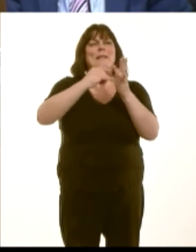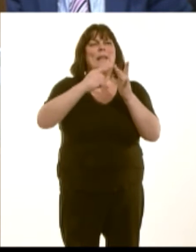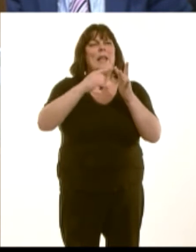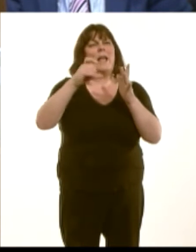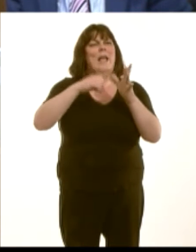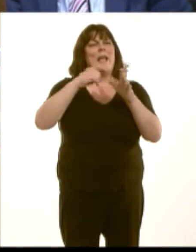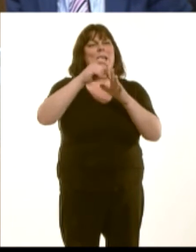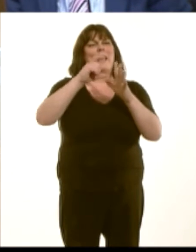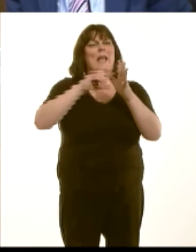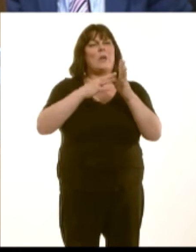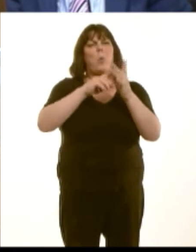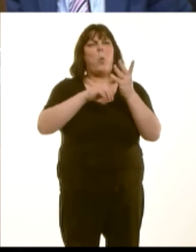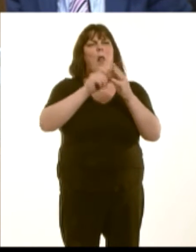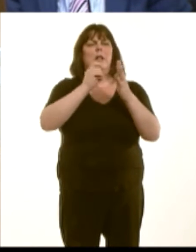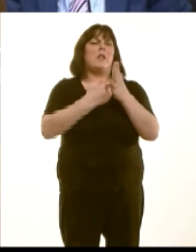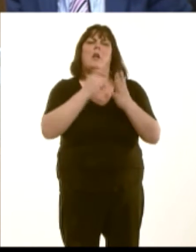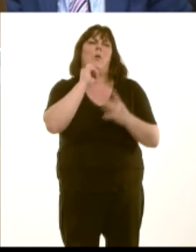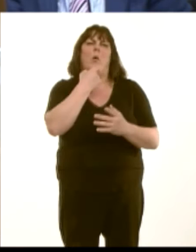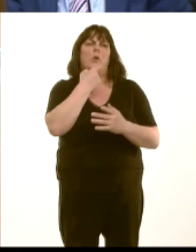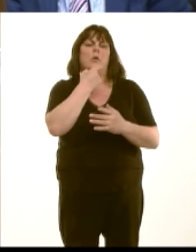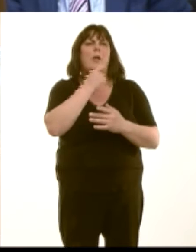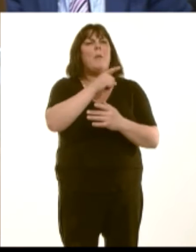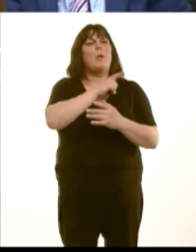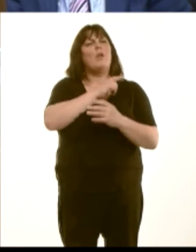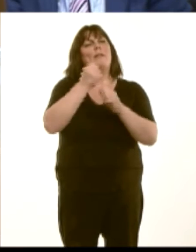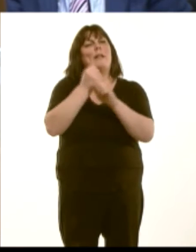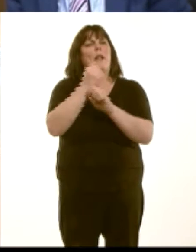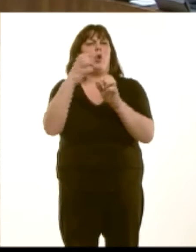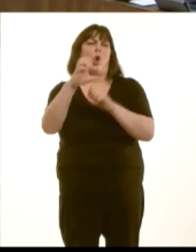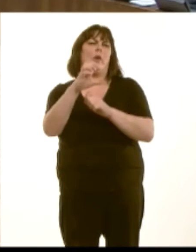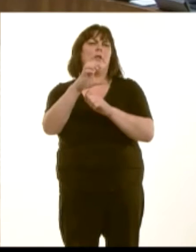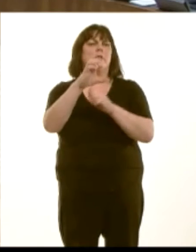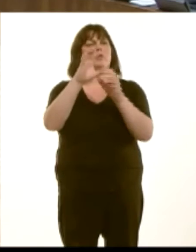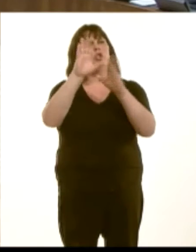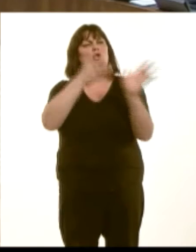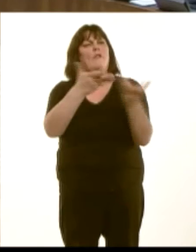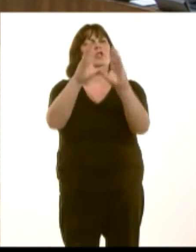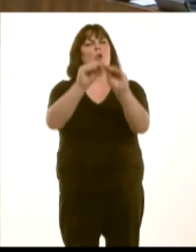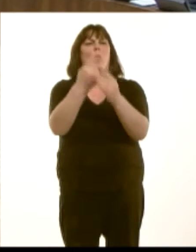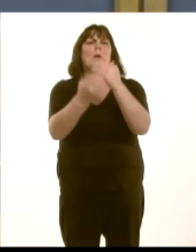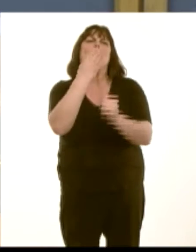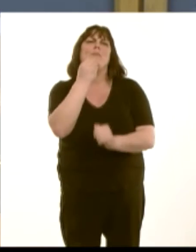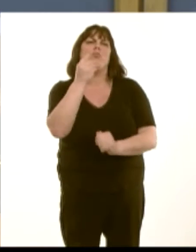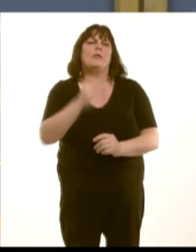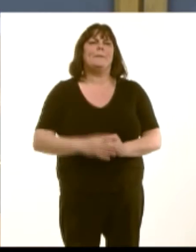to be a temporary situation at Glan Clwyd is resolved. Y Llywydd / The Presiding Officer: We now move to the leader of the Welsh Liberal Democrats,